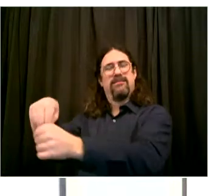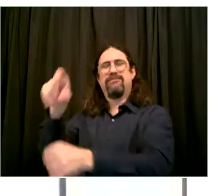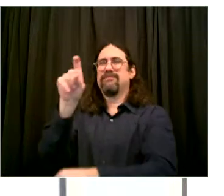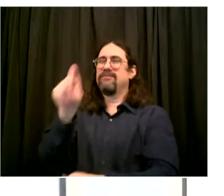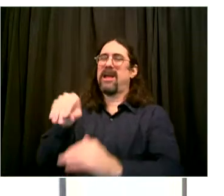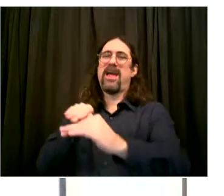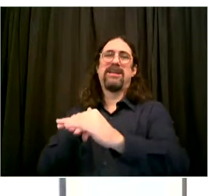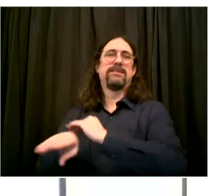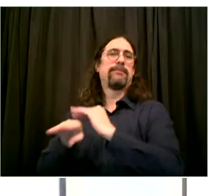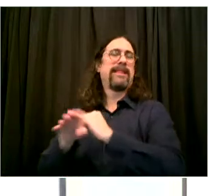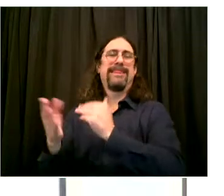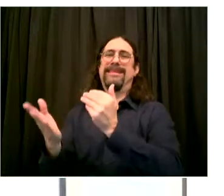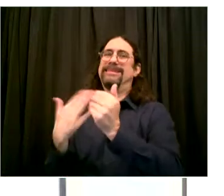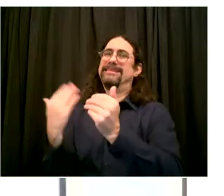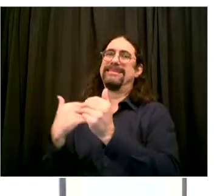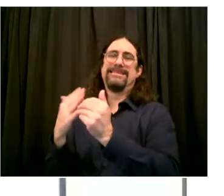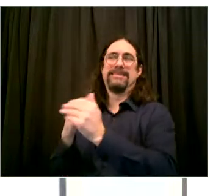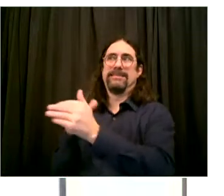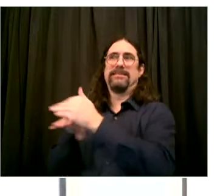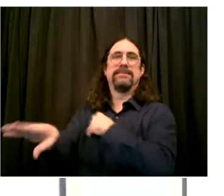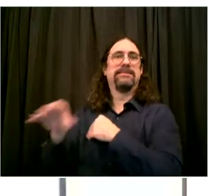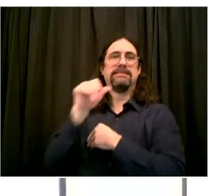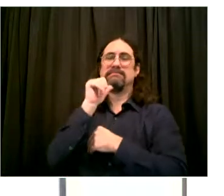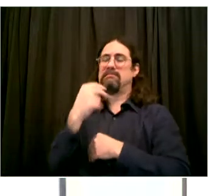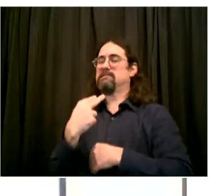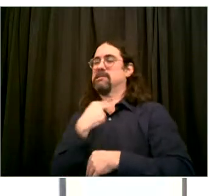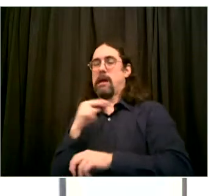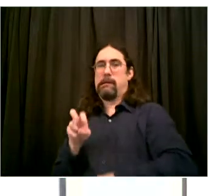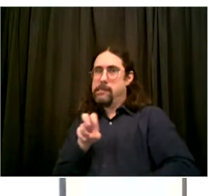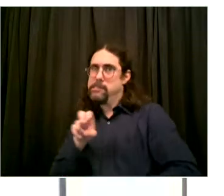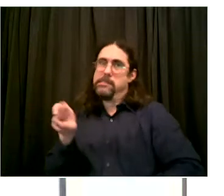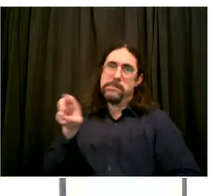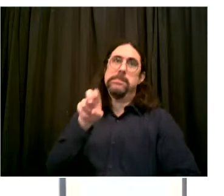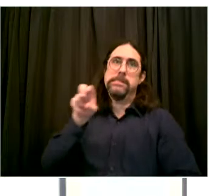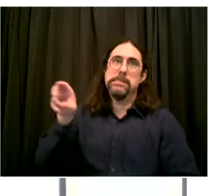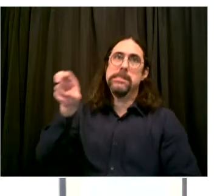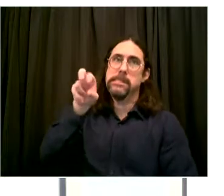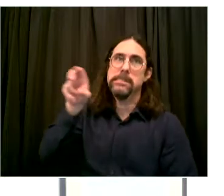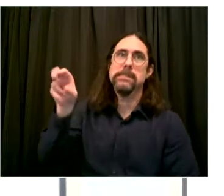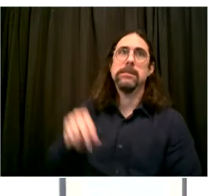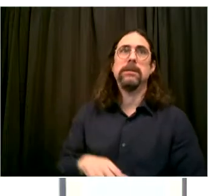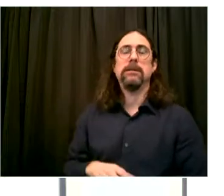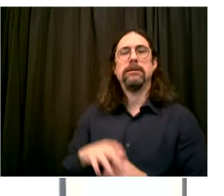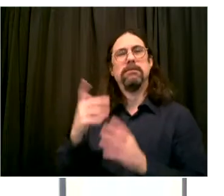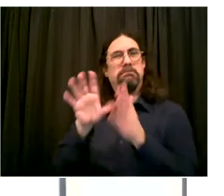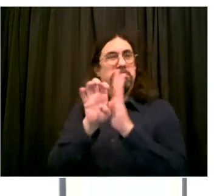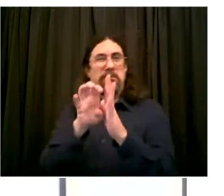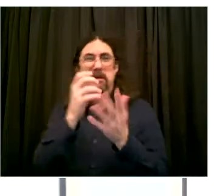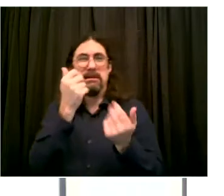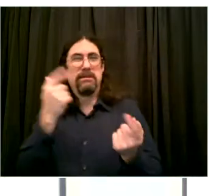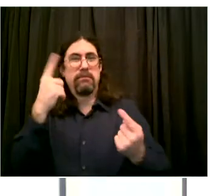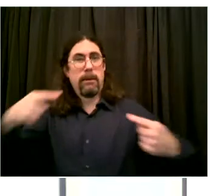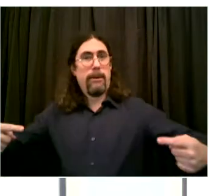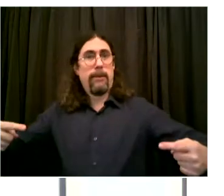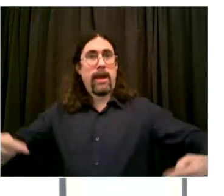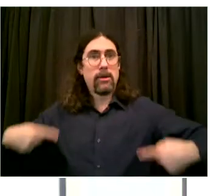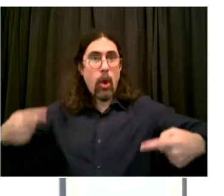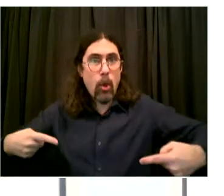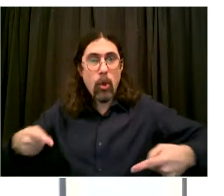PARTNERS TO MAKE THEM AS ACCESSIBLE AS POSSIBLE.